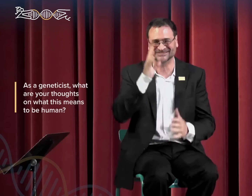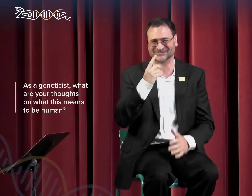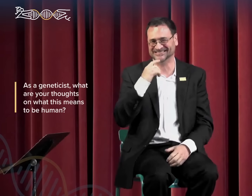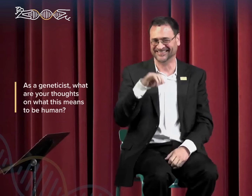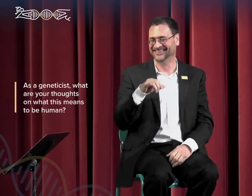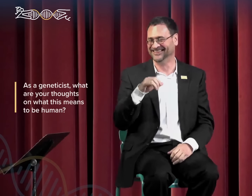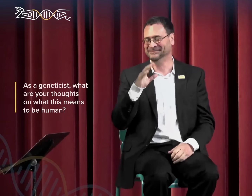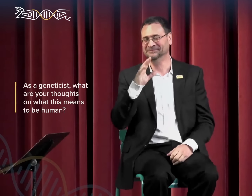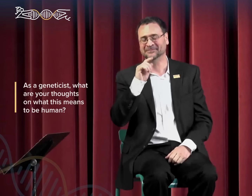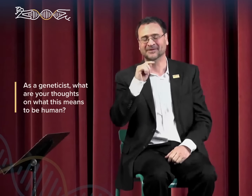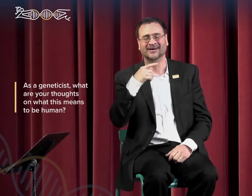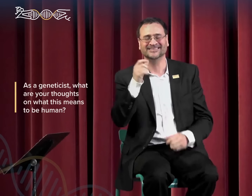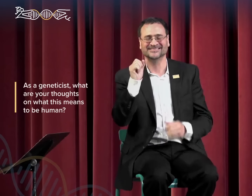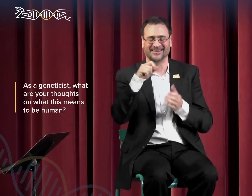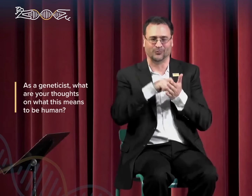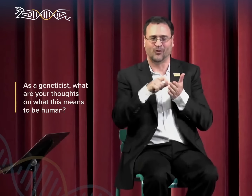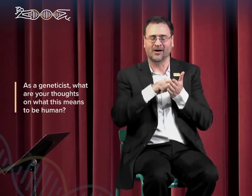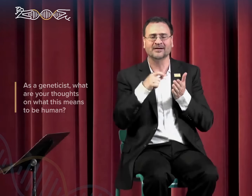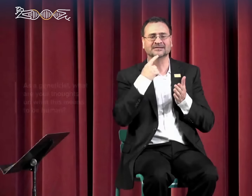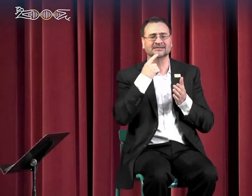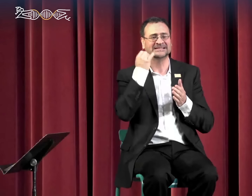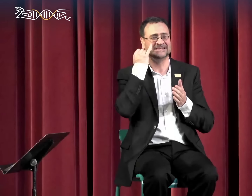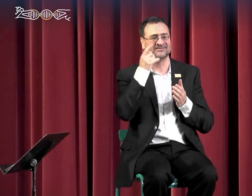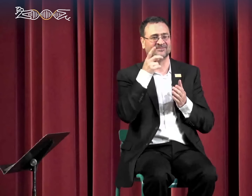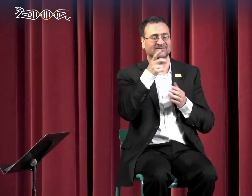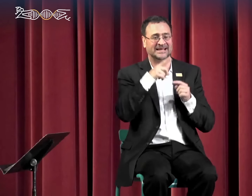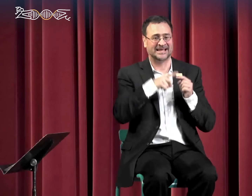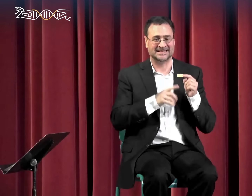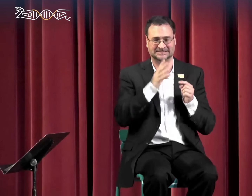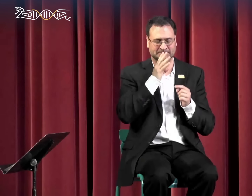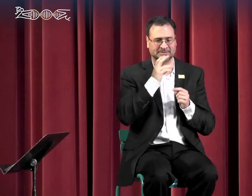but I believe it was a Greek philosopher.